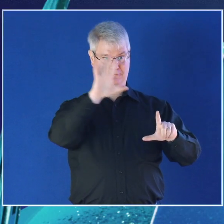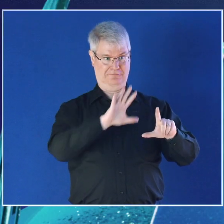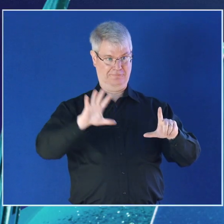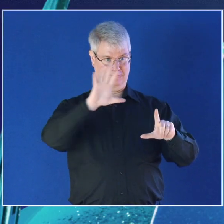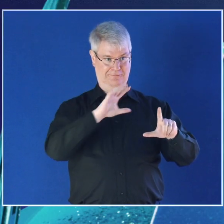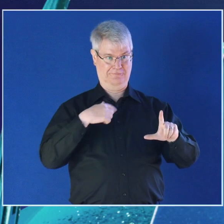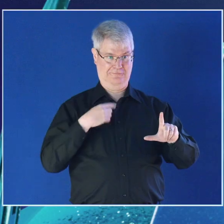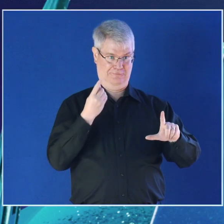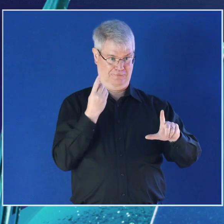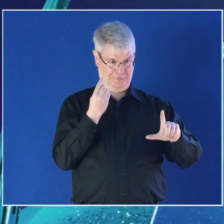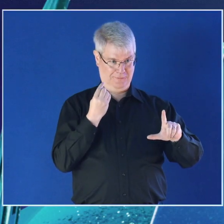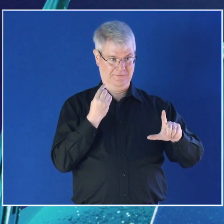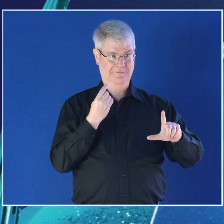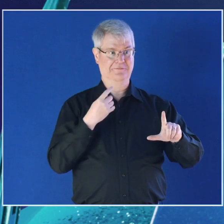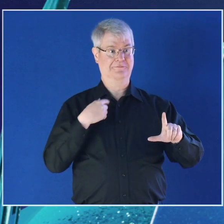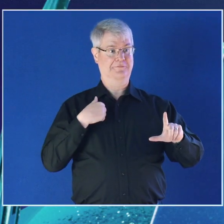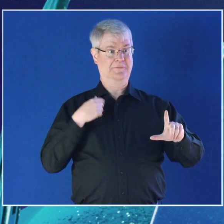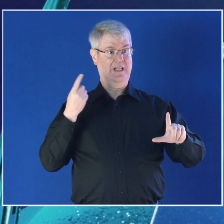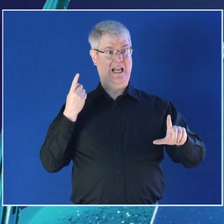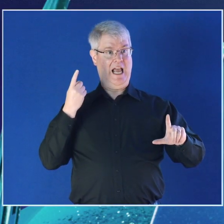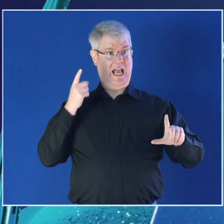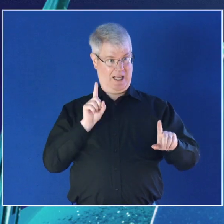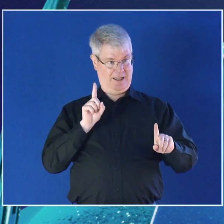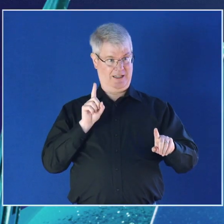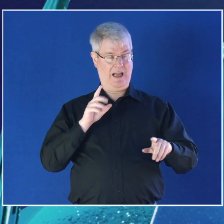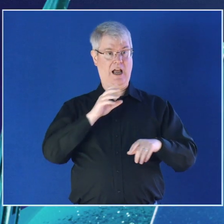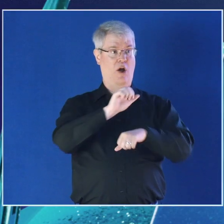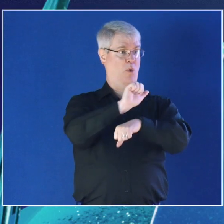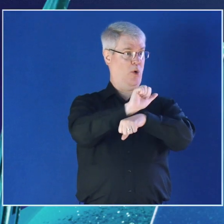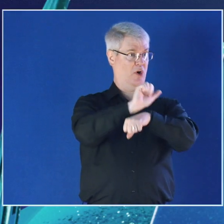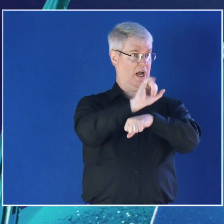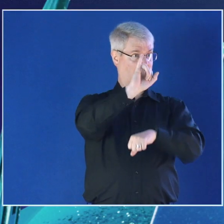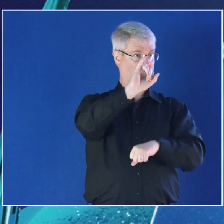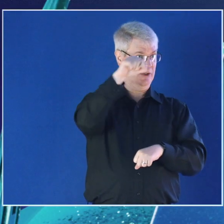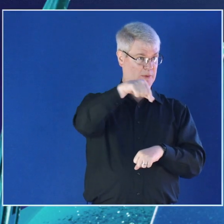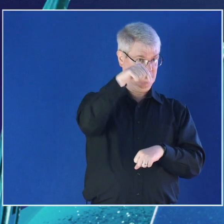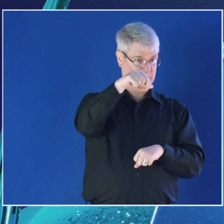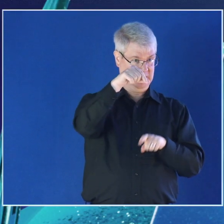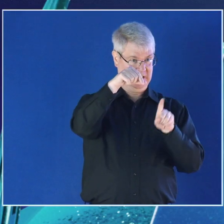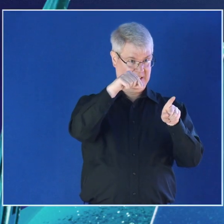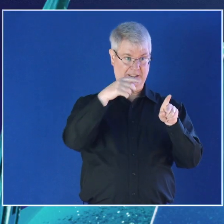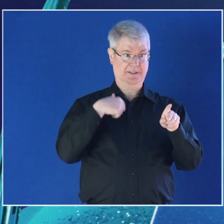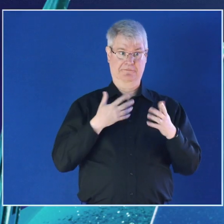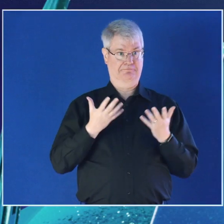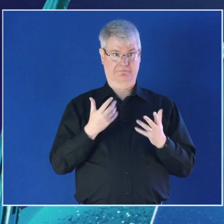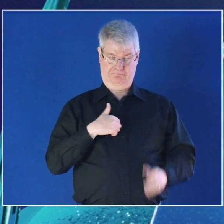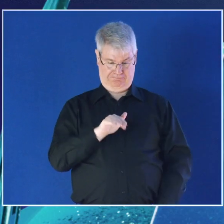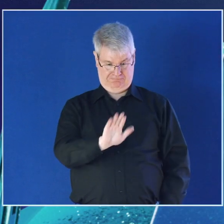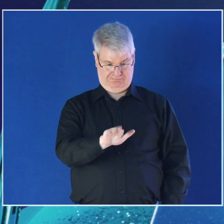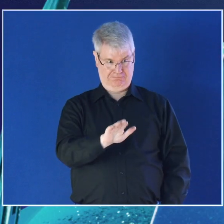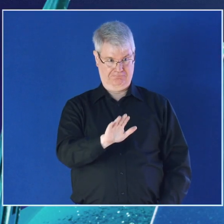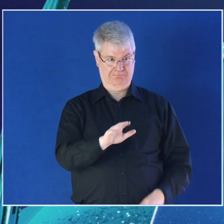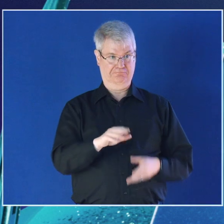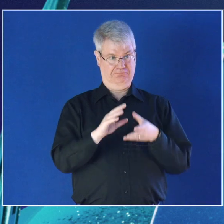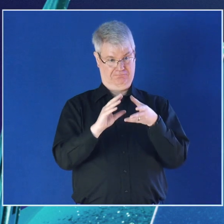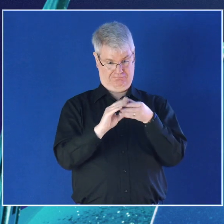I'm dictating a prompt to be able to say what I want, explaining poll data that I've been collecting